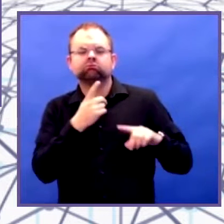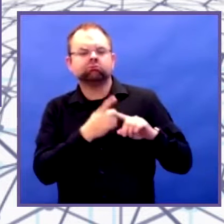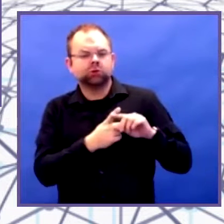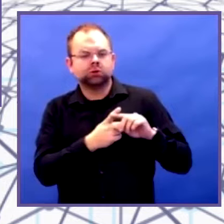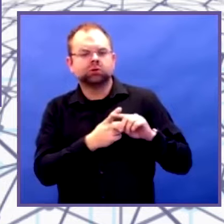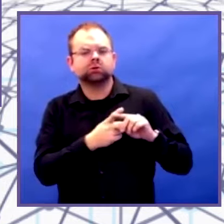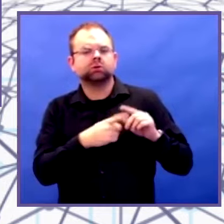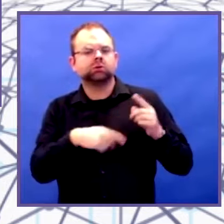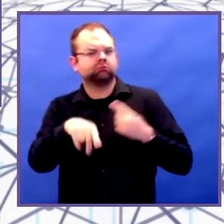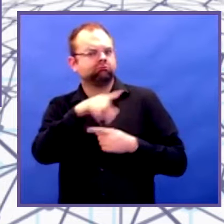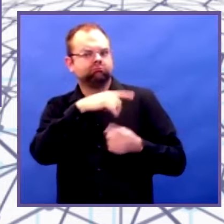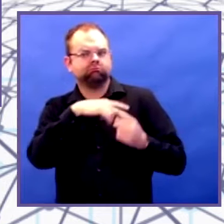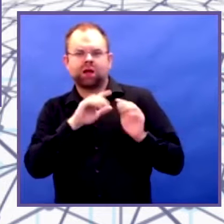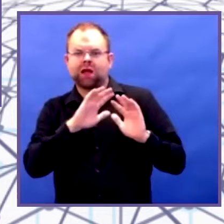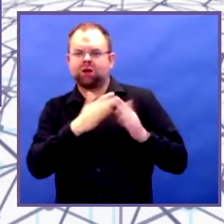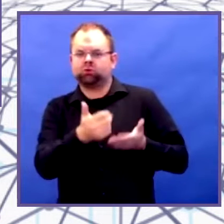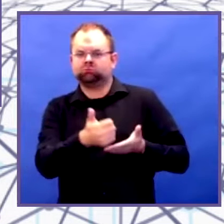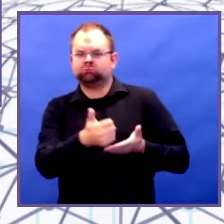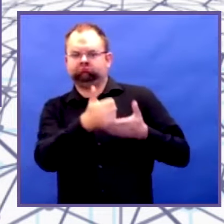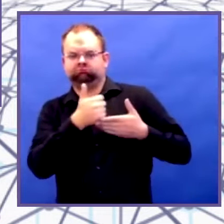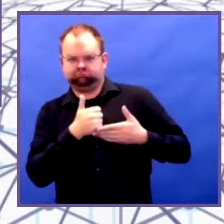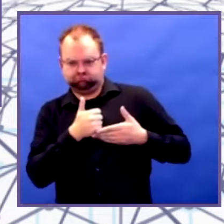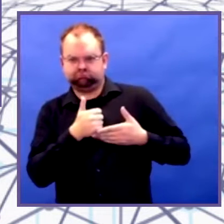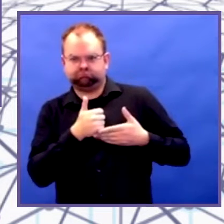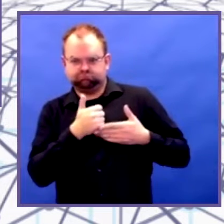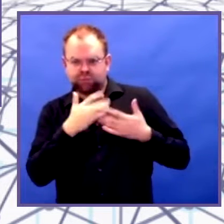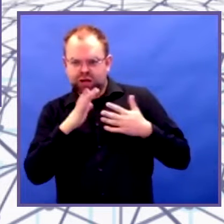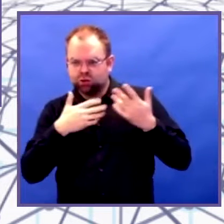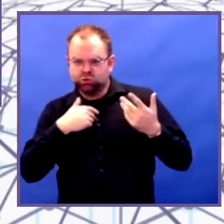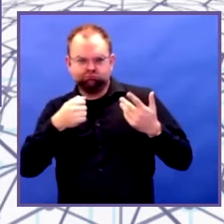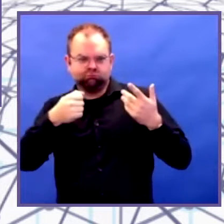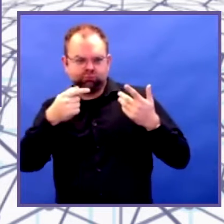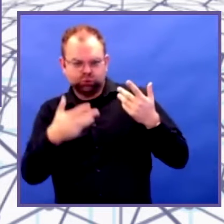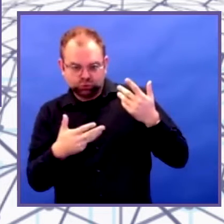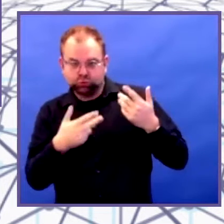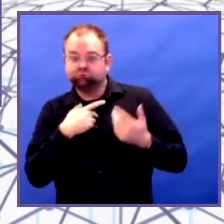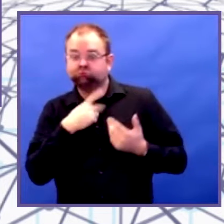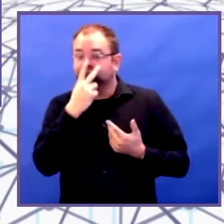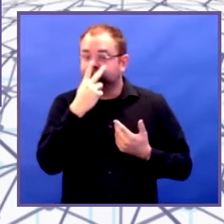I visited them at home to get to know their families and how things were for them there.